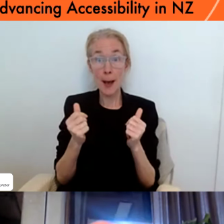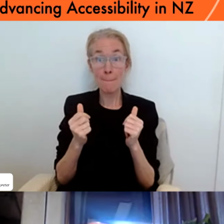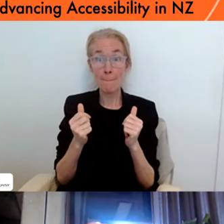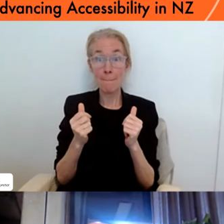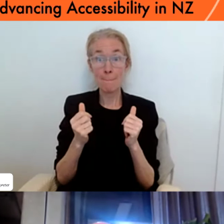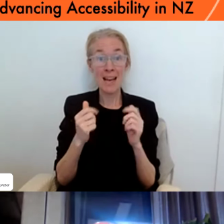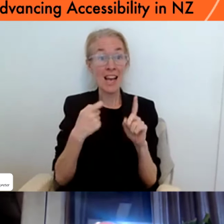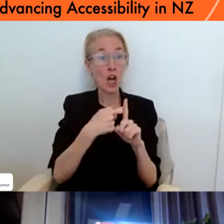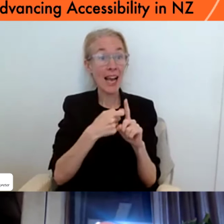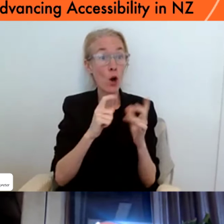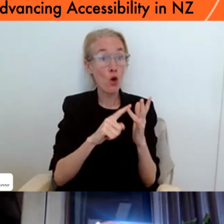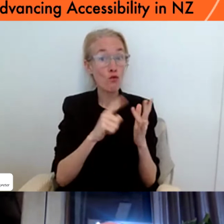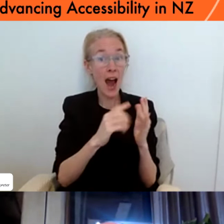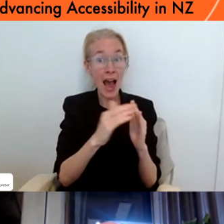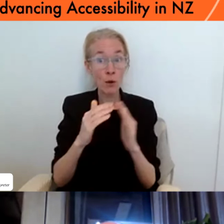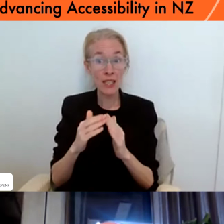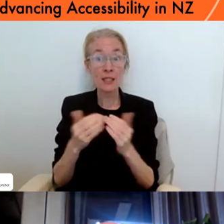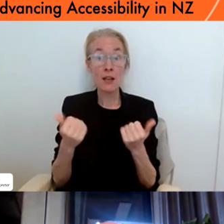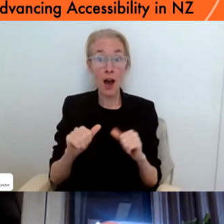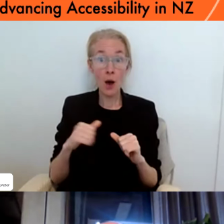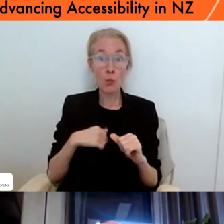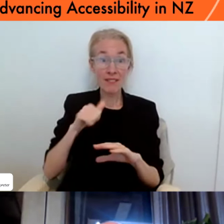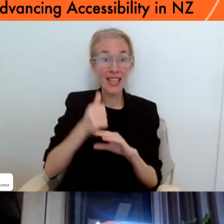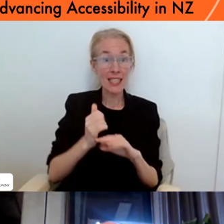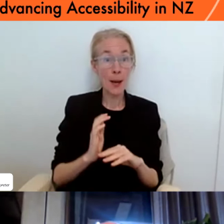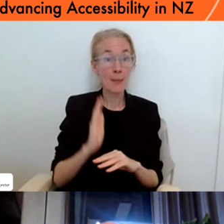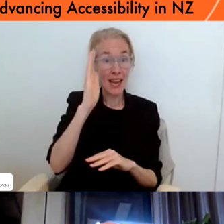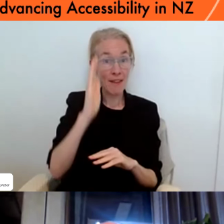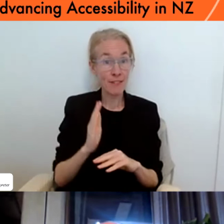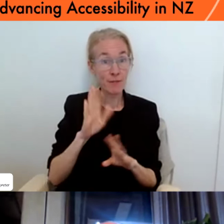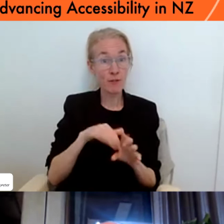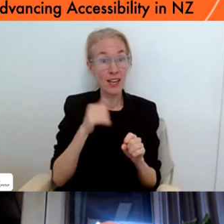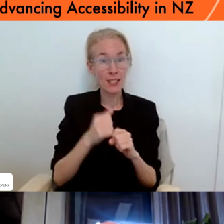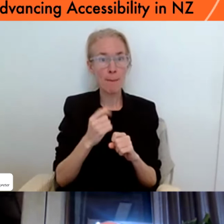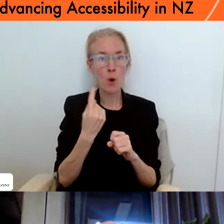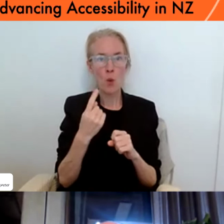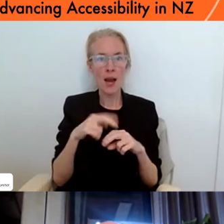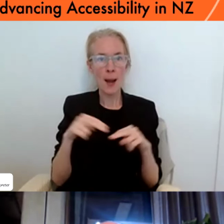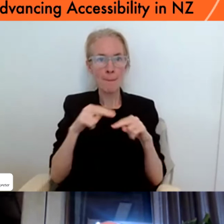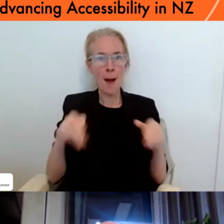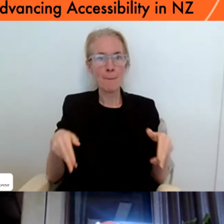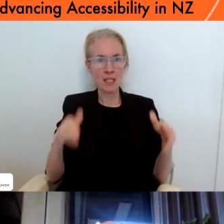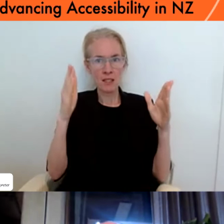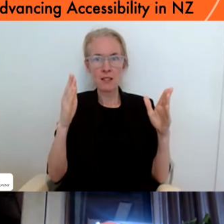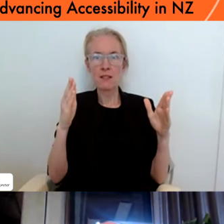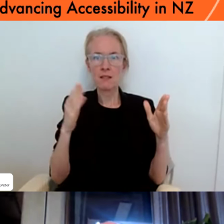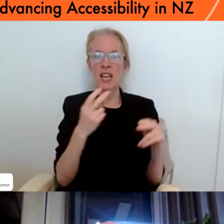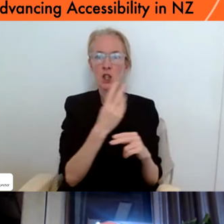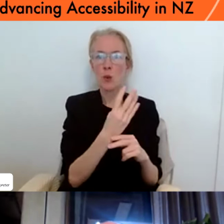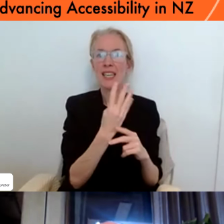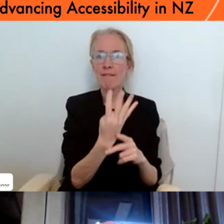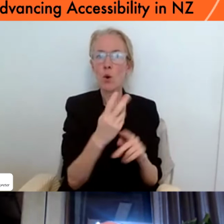so we're doing 24 unit apartment blocks for KO at the moment. So